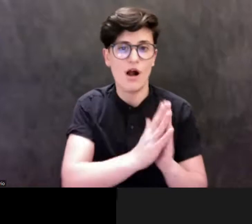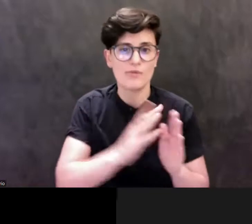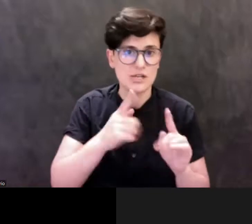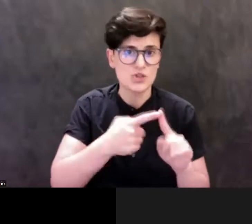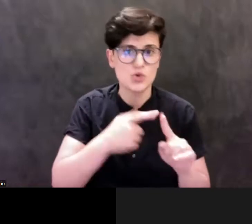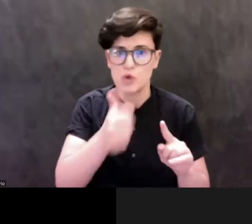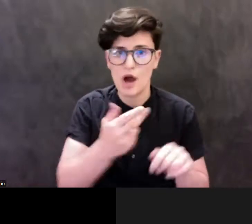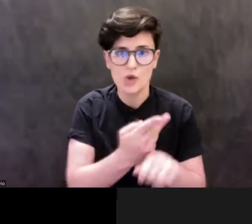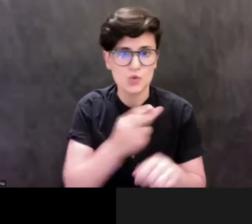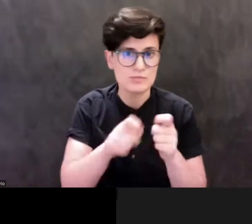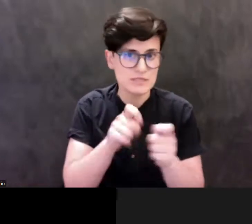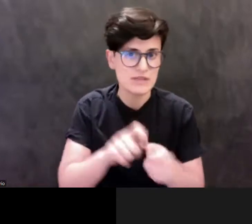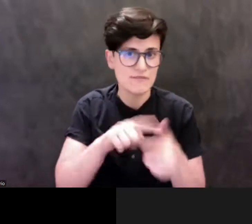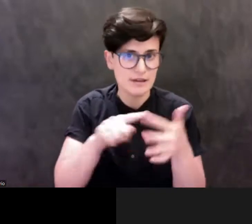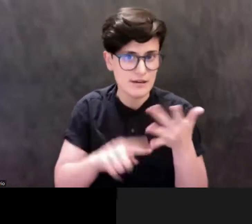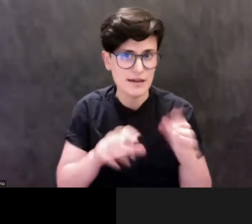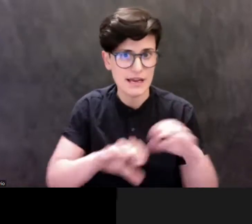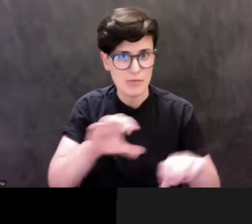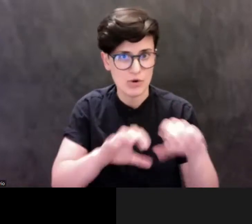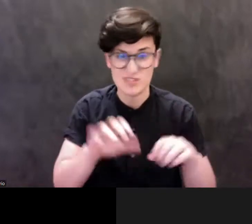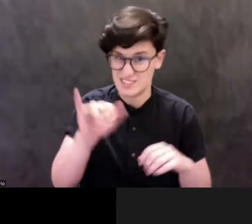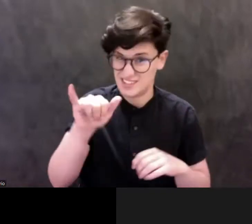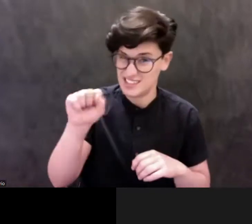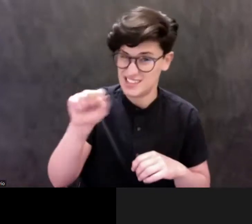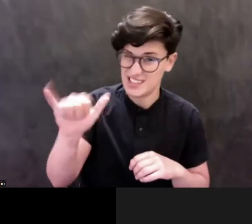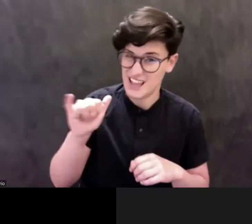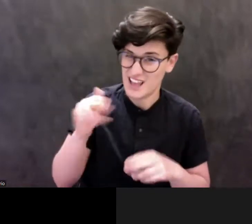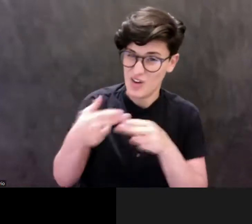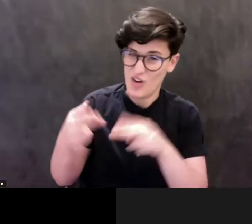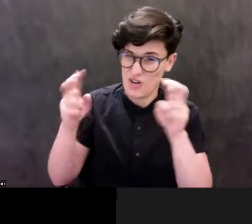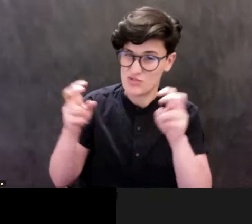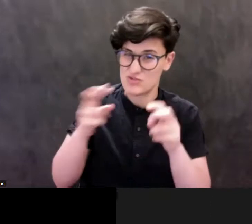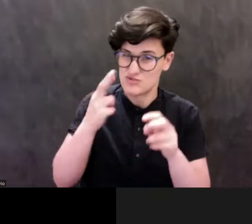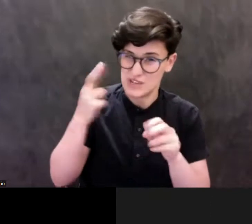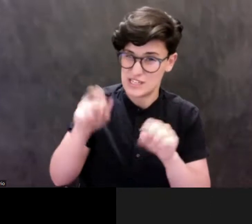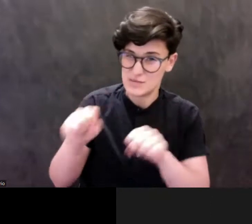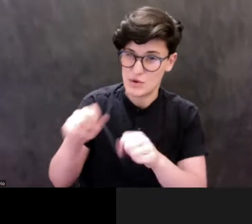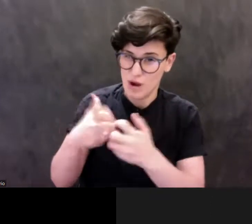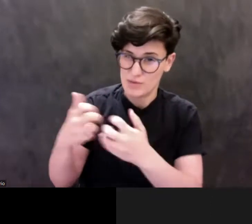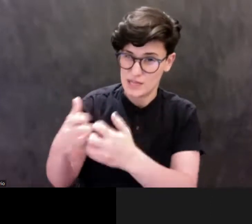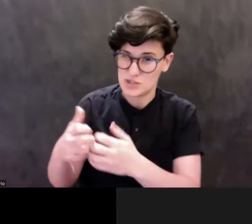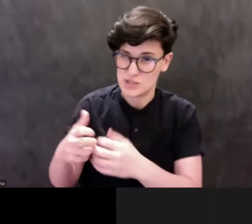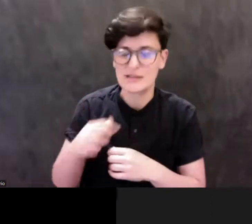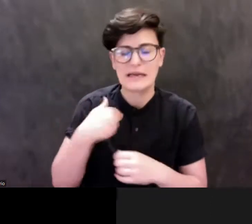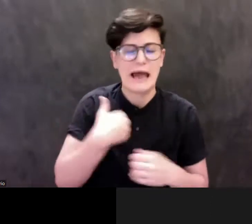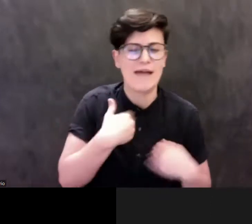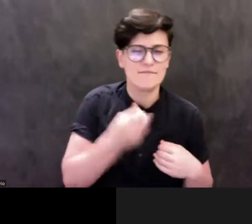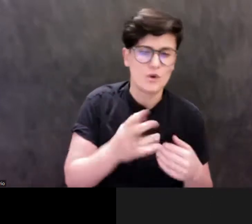If your questions are in here. Could that be a reasonable accommodation.